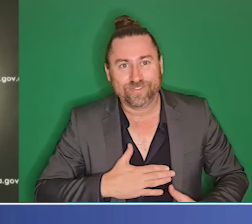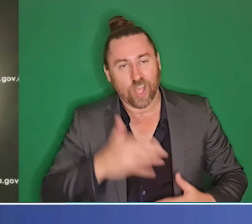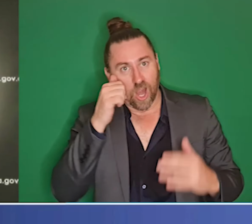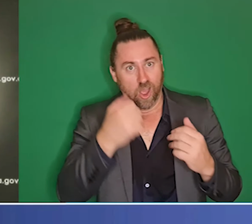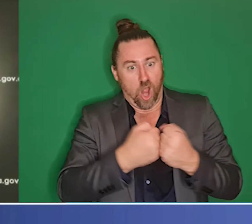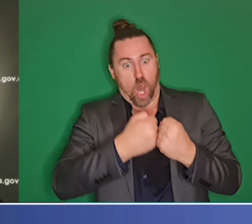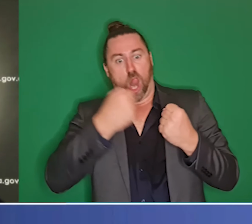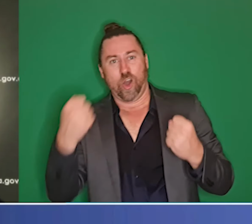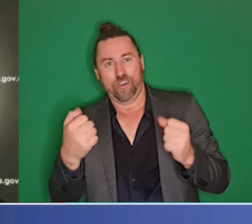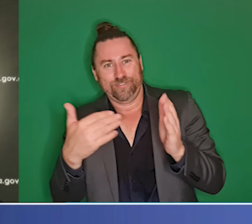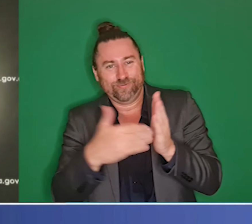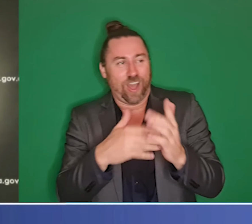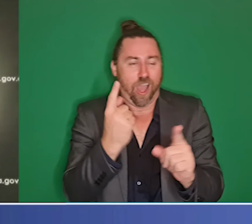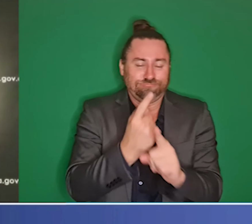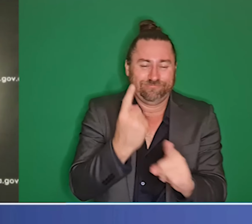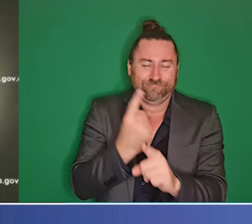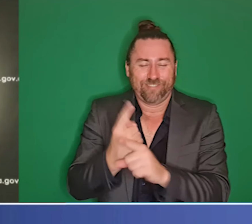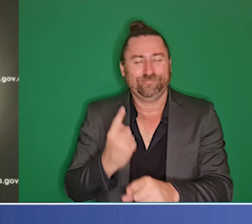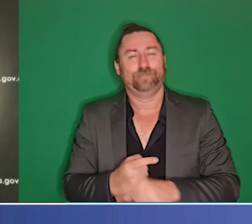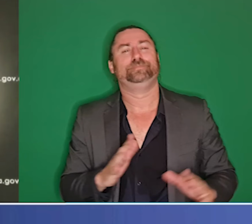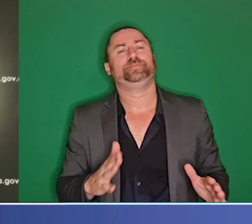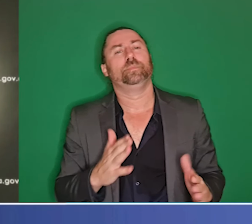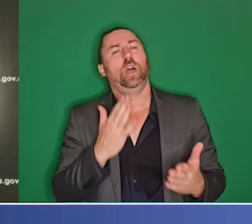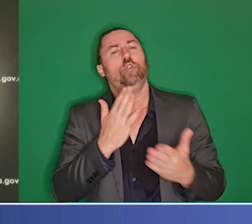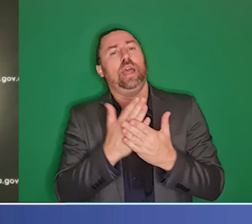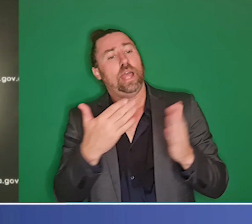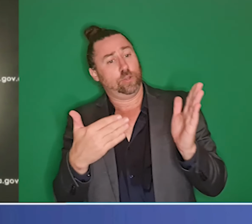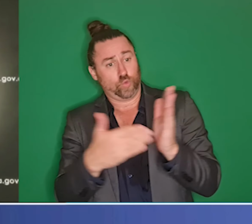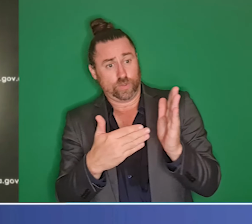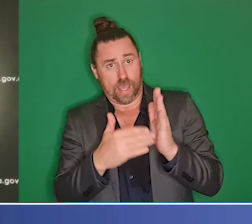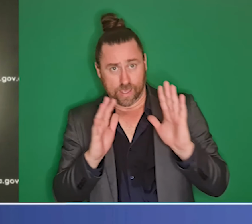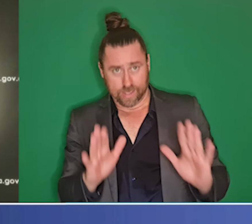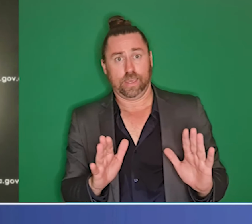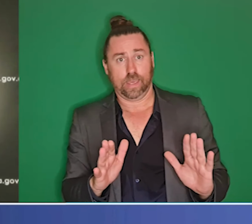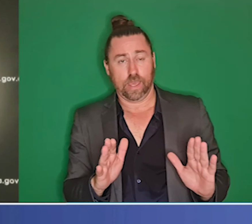But what we have done today is add to that support,